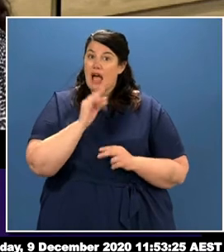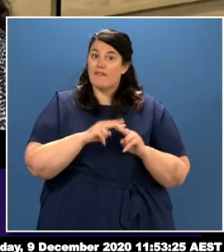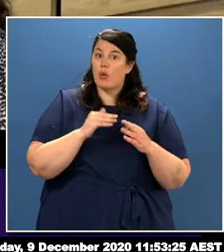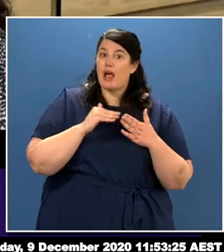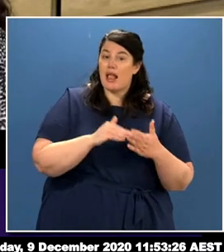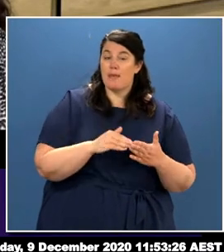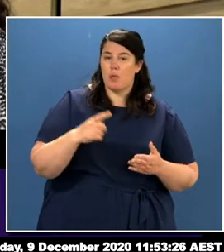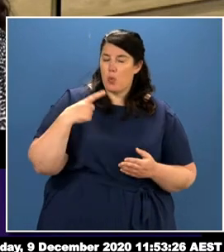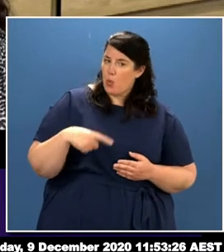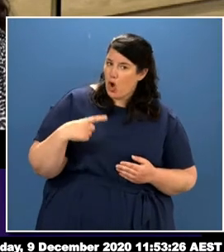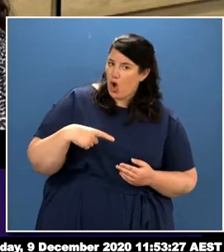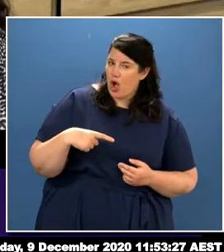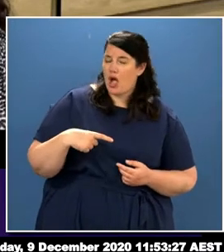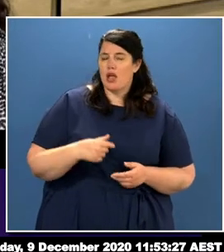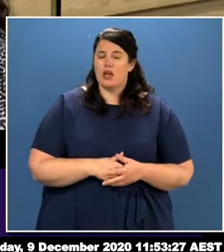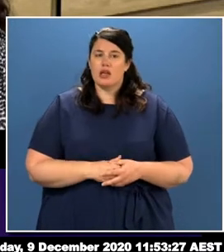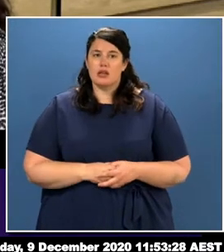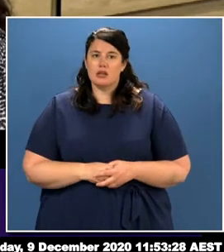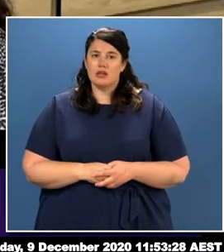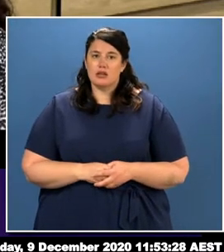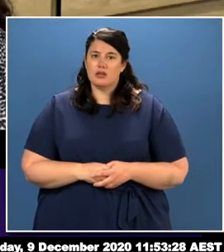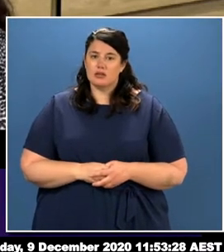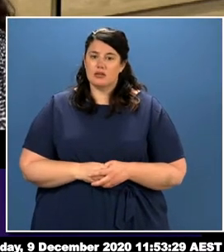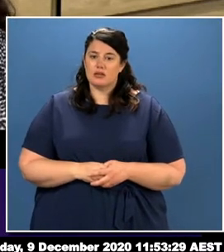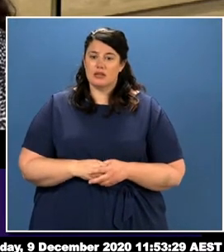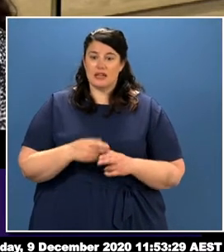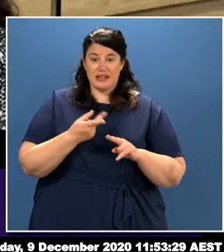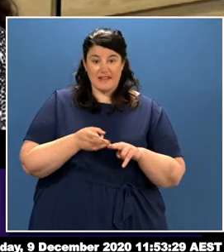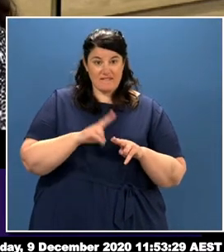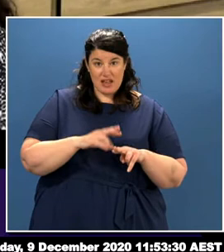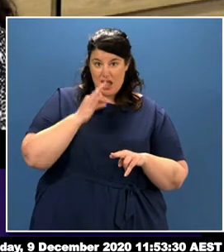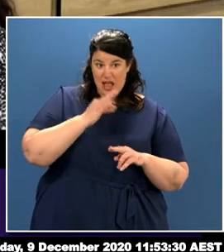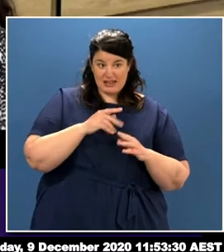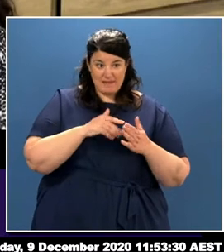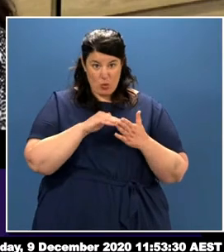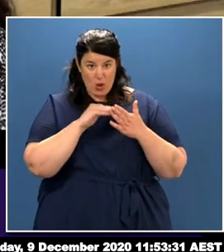because you were concerned that to do so would bring your disability